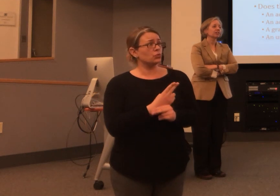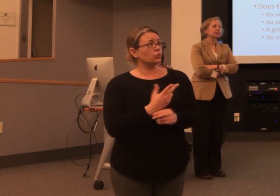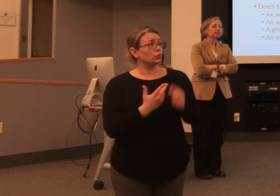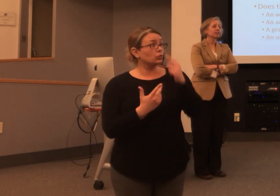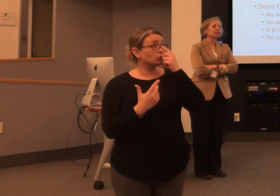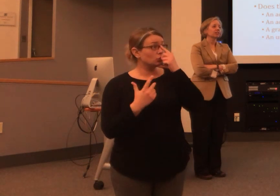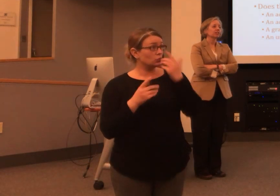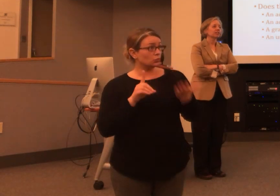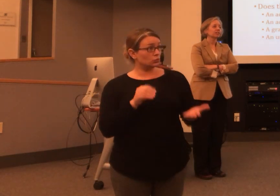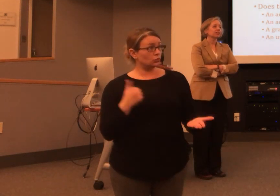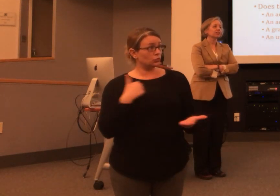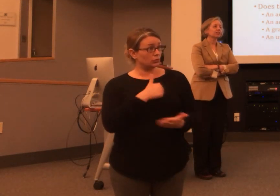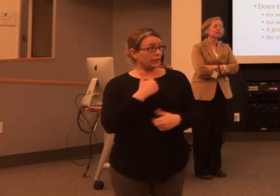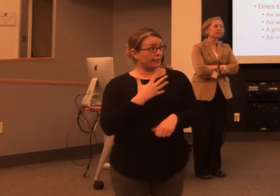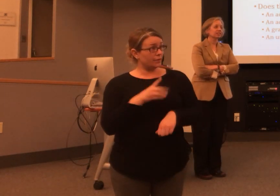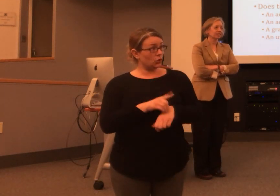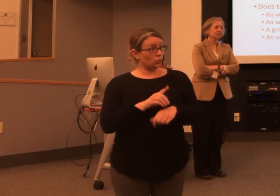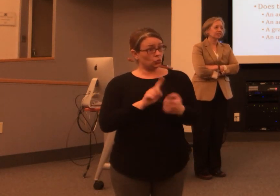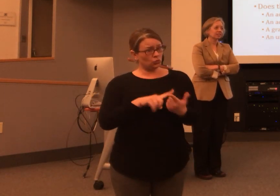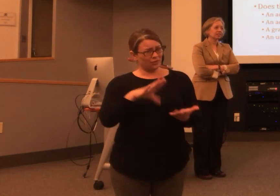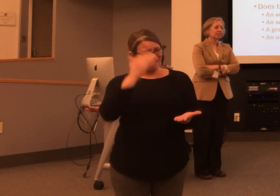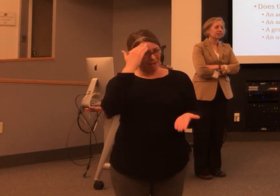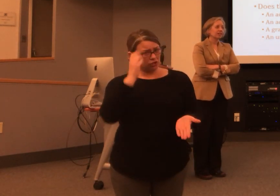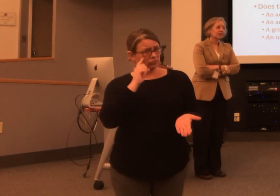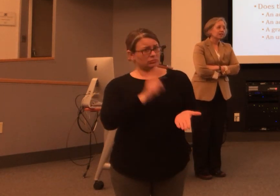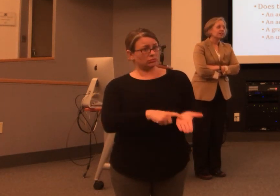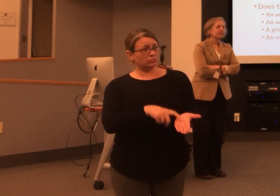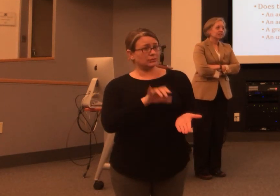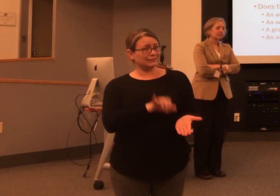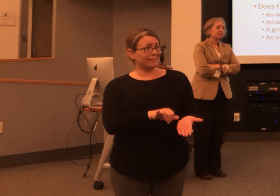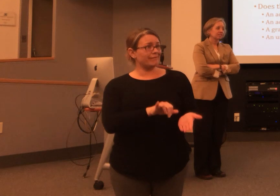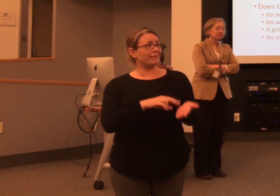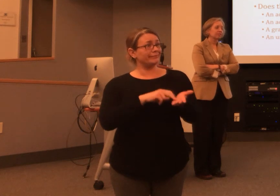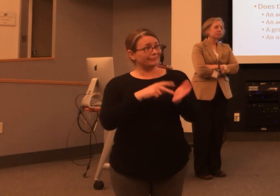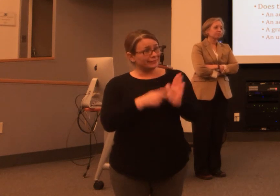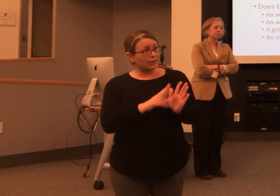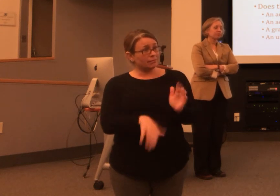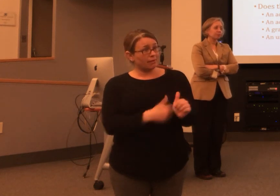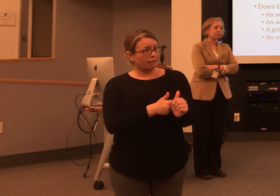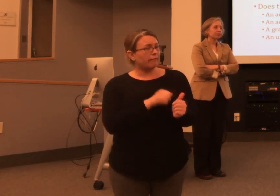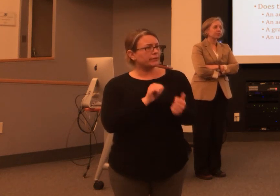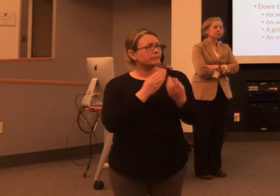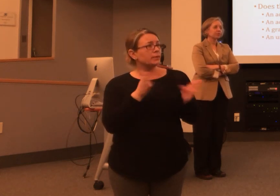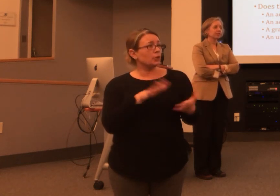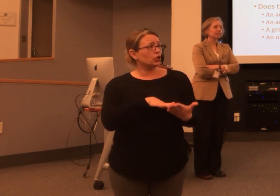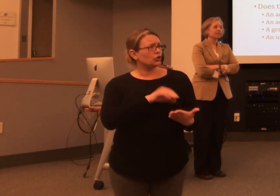that's work or learning, or come up with difficult uses like that? How do you define that in terms of what states